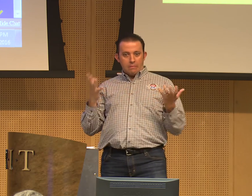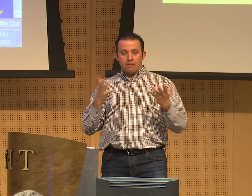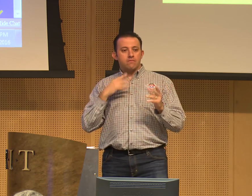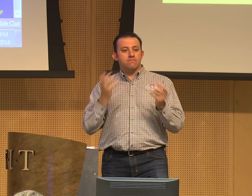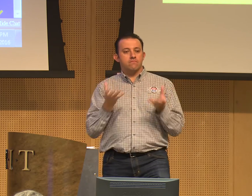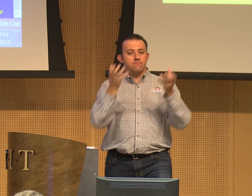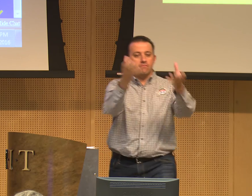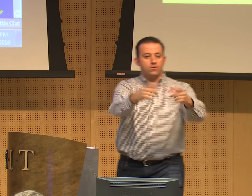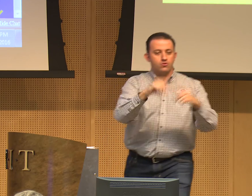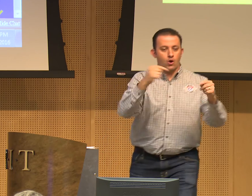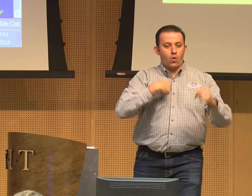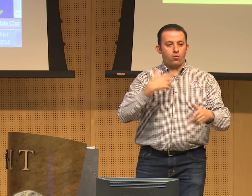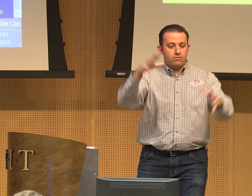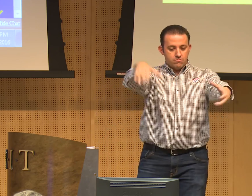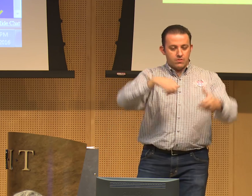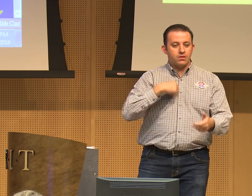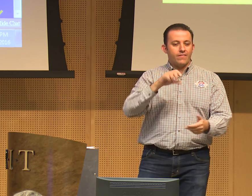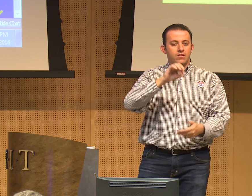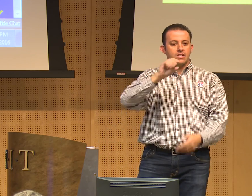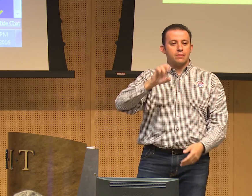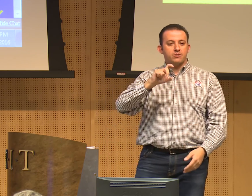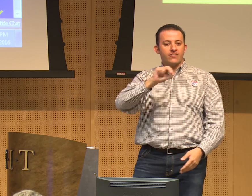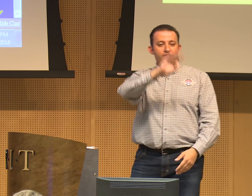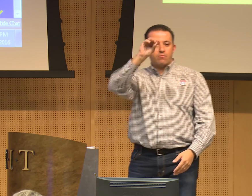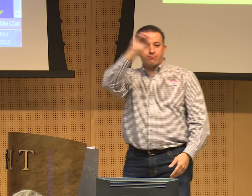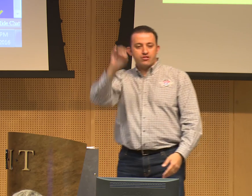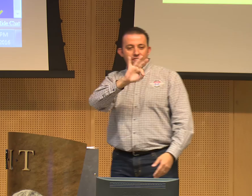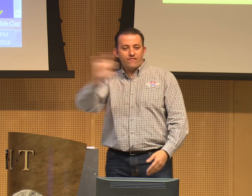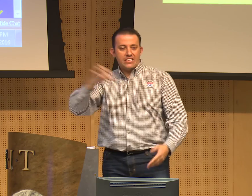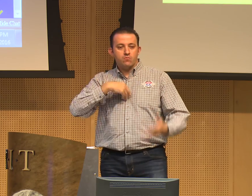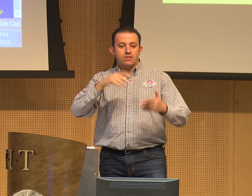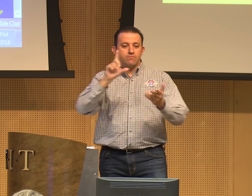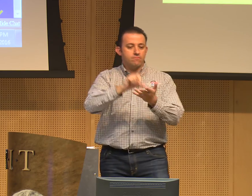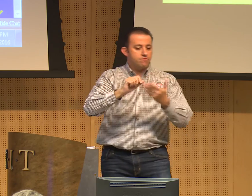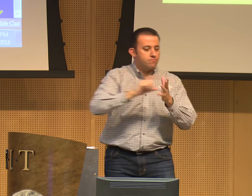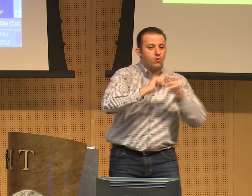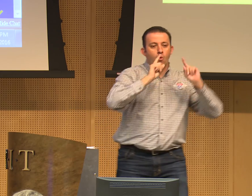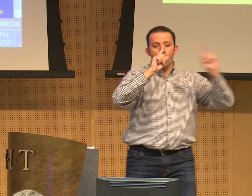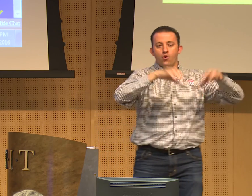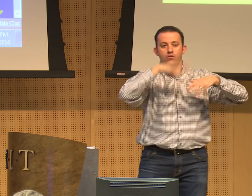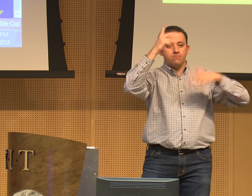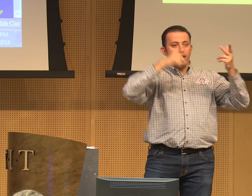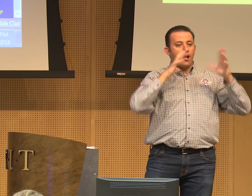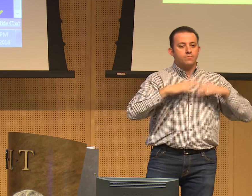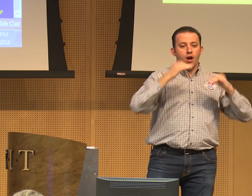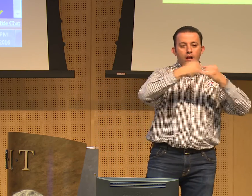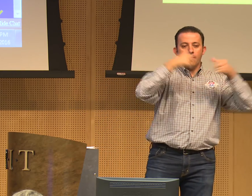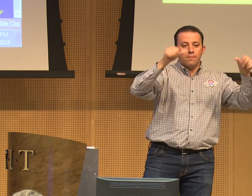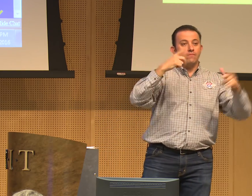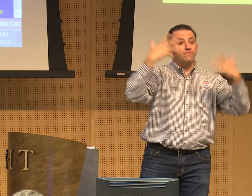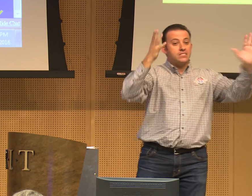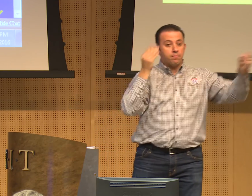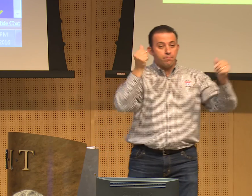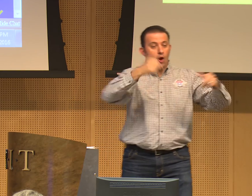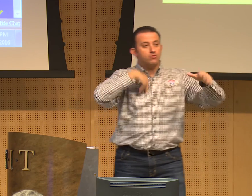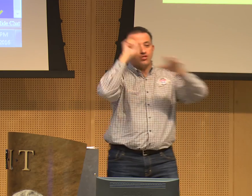you bring it into one of these shops, right? They take a fee. They take a commission off whatever you sell. They post it for you. They get the money.